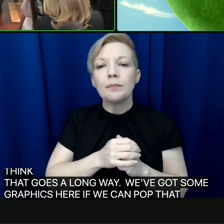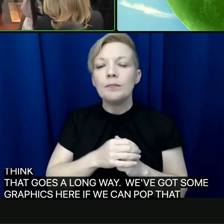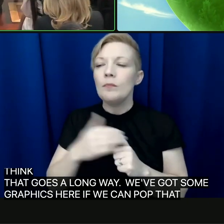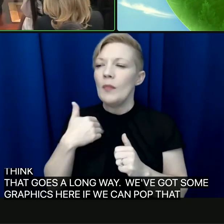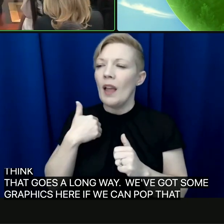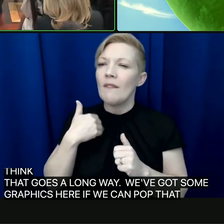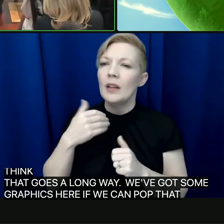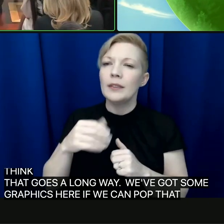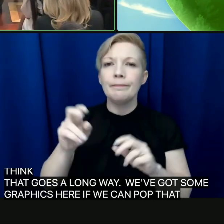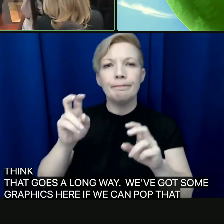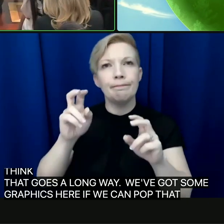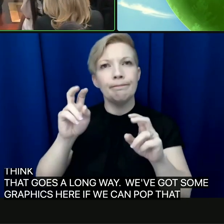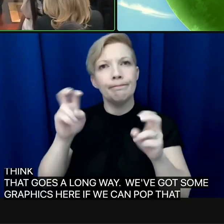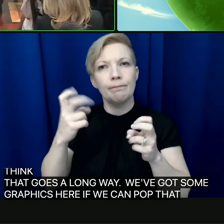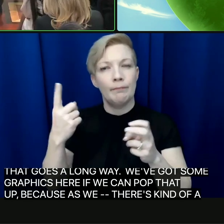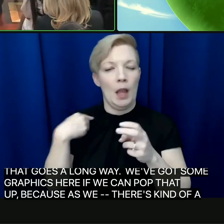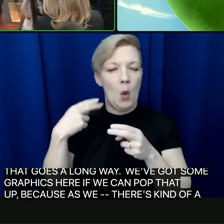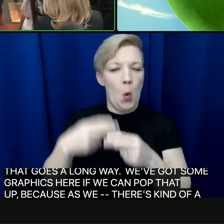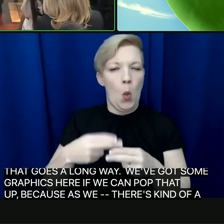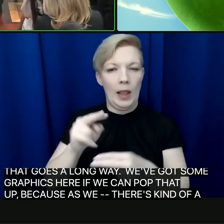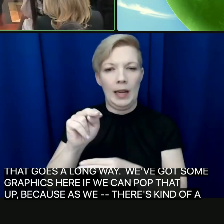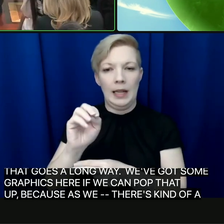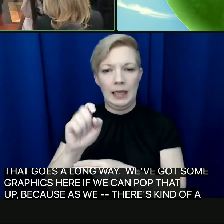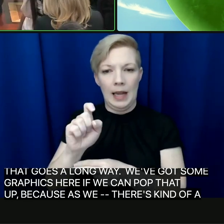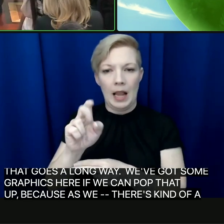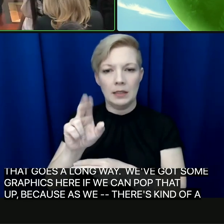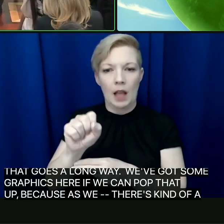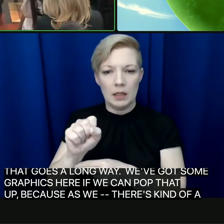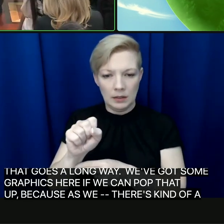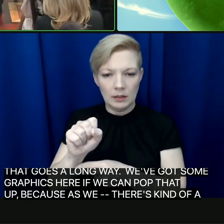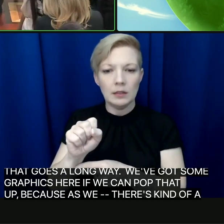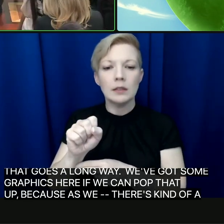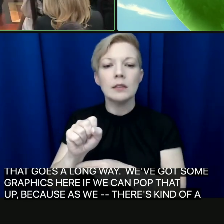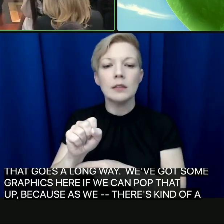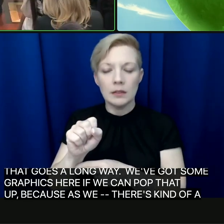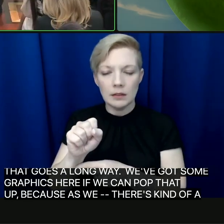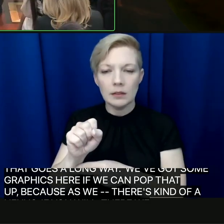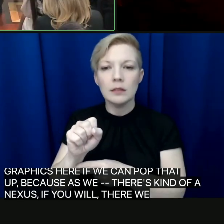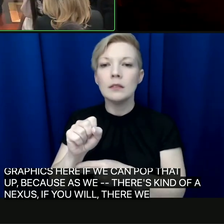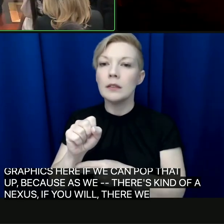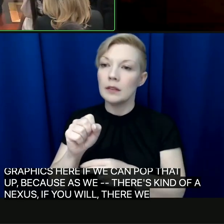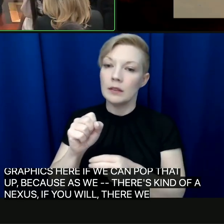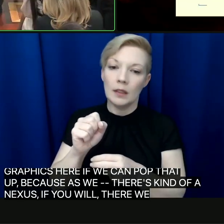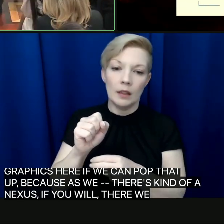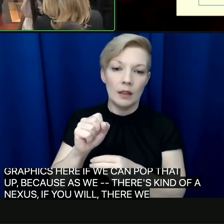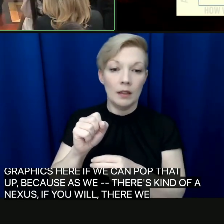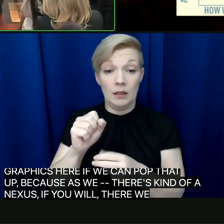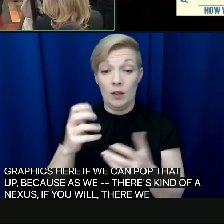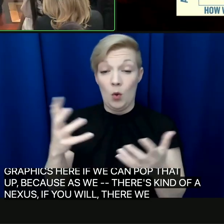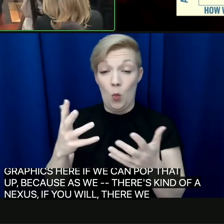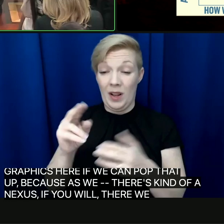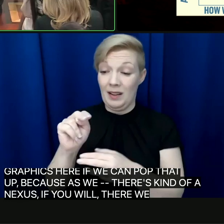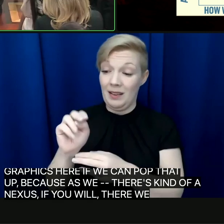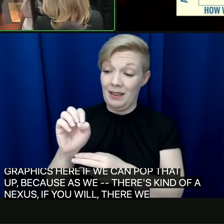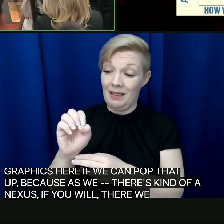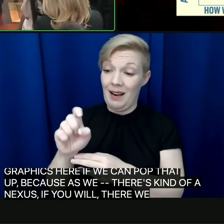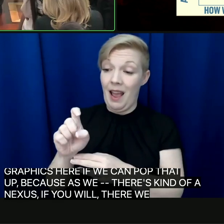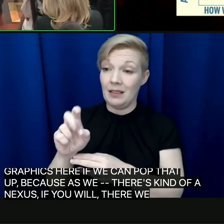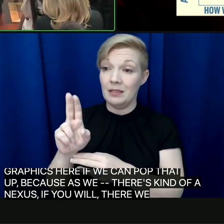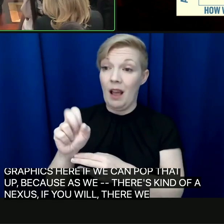if you will, of there we go of of understanding. And so, you know, this is climate connection.